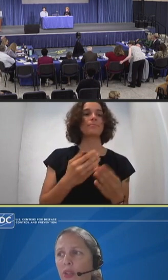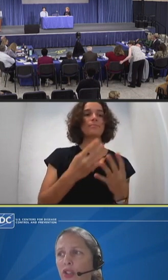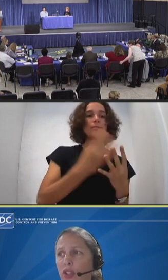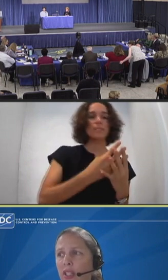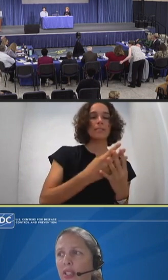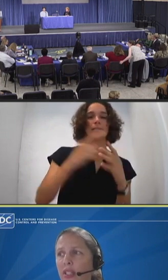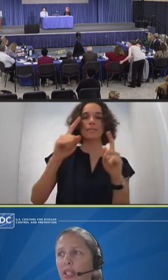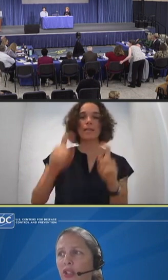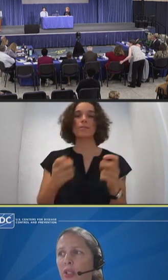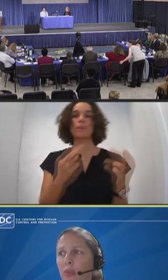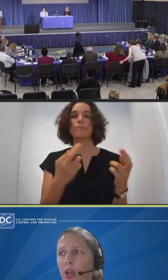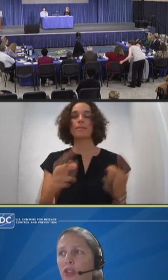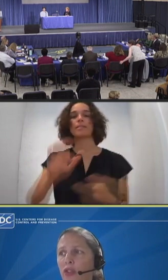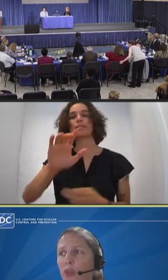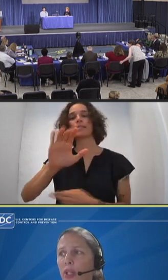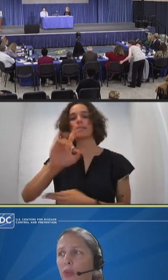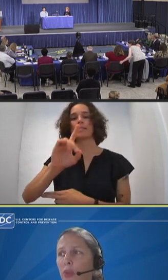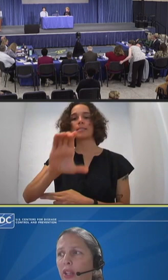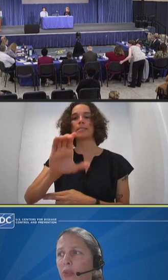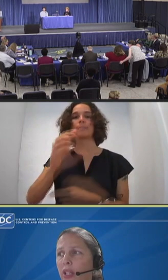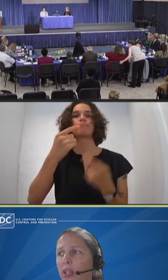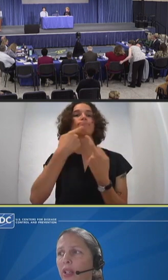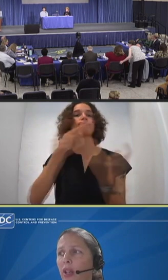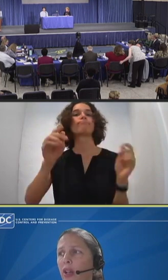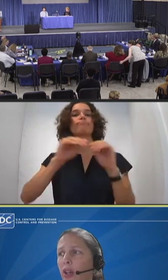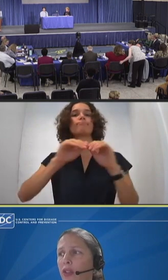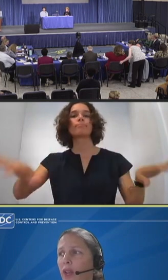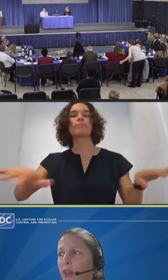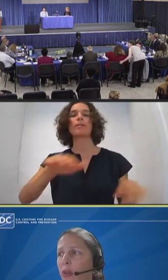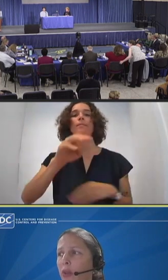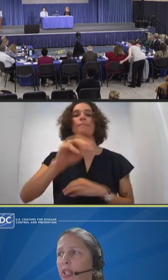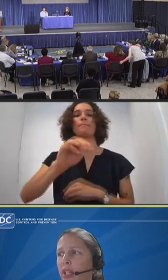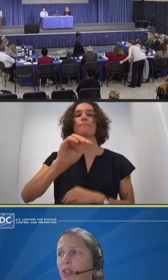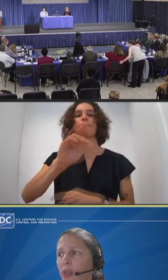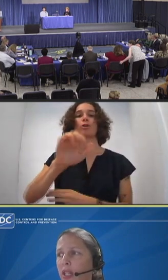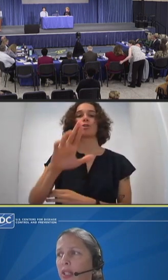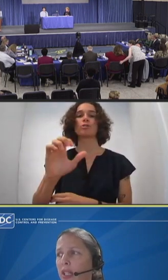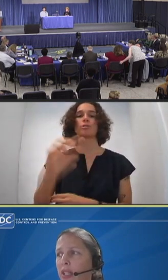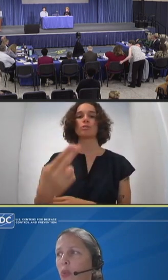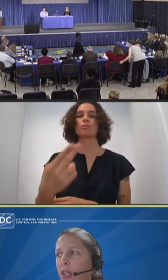which CDC issued in March of 2023, calls for everyone to get screened at least once